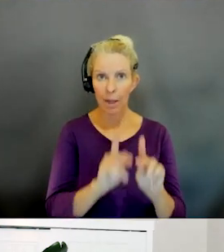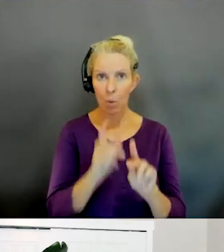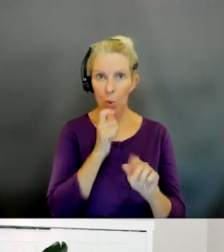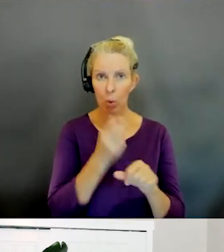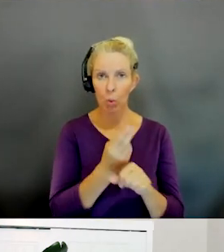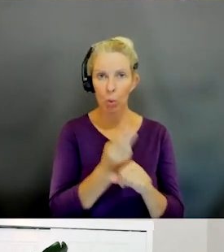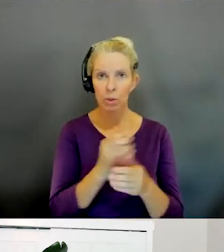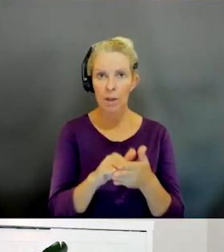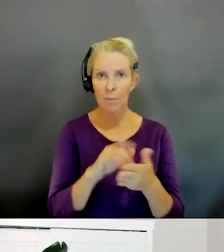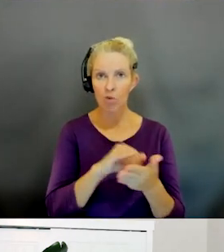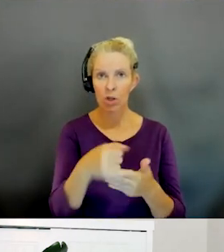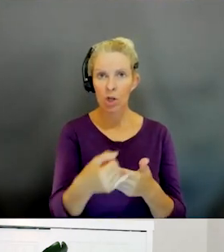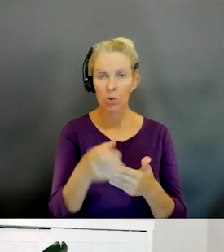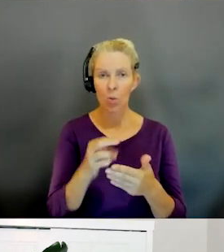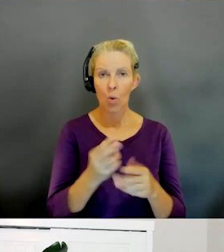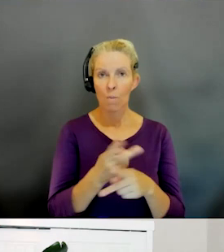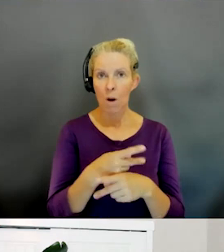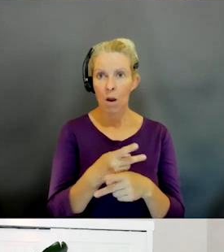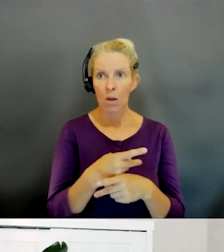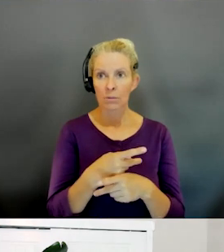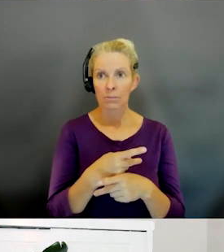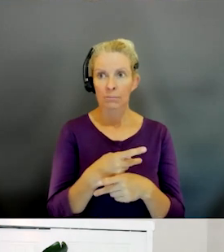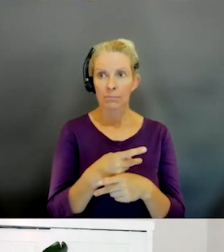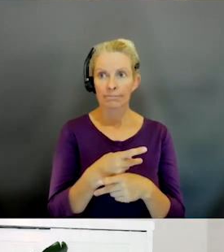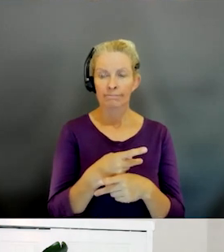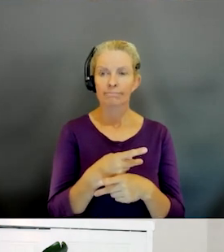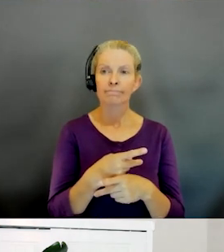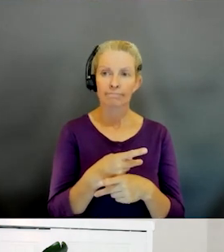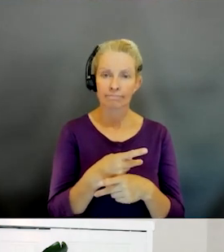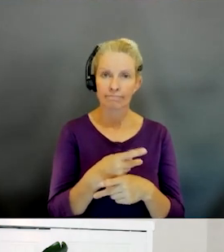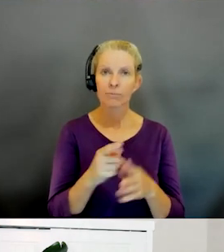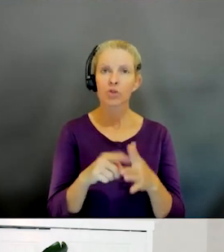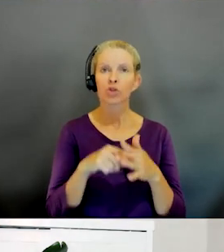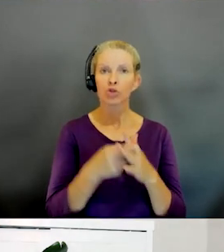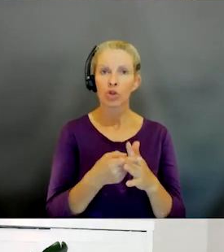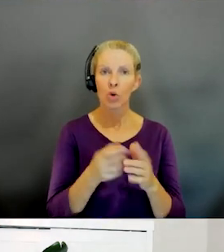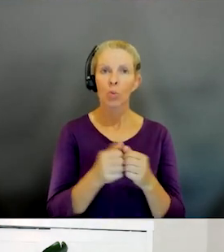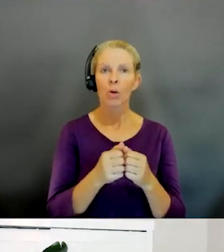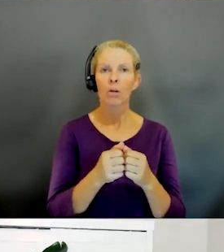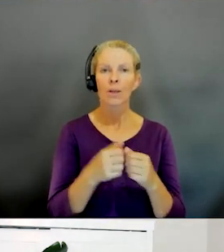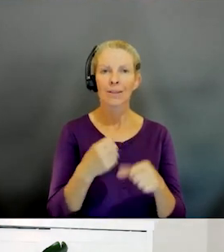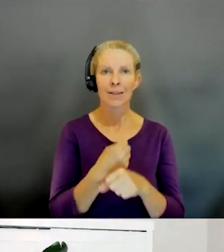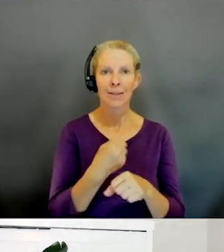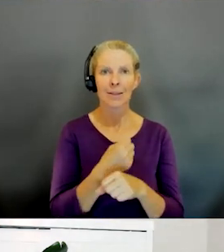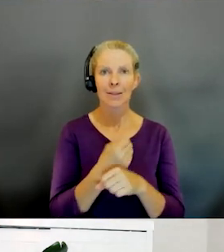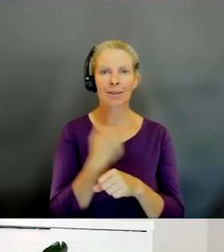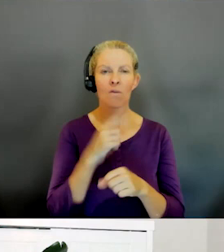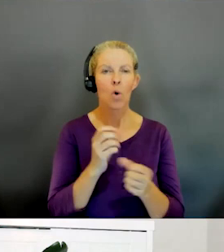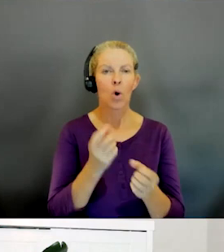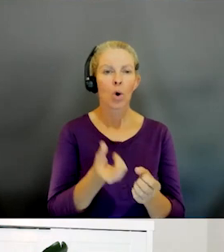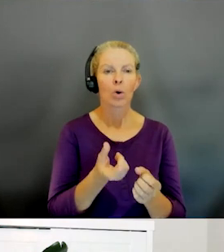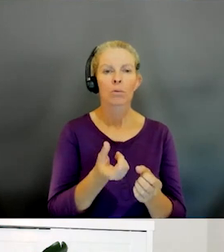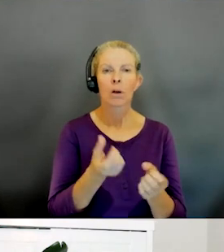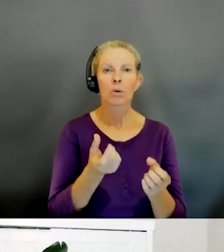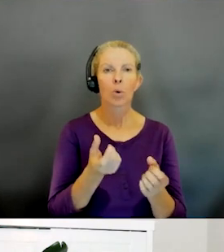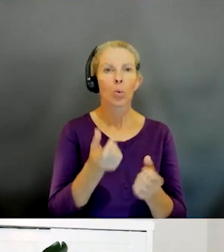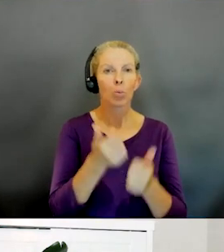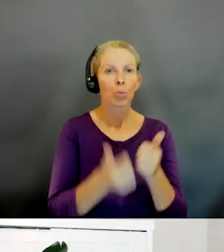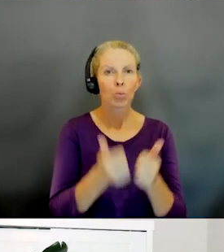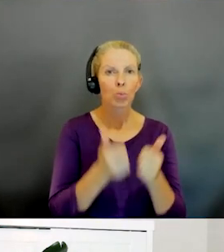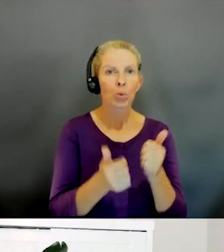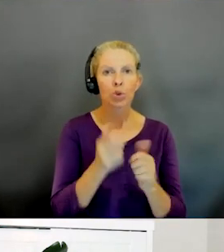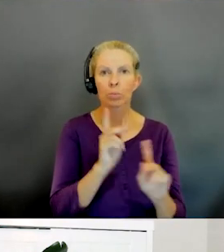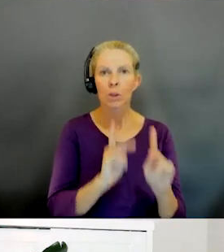product, start out with those stats. Get stats on who is using what, who is doing what with it,